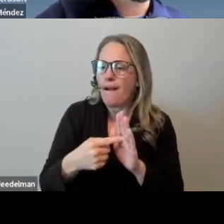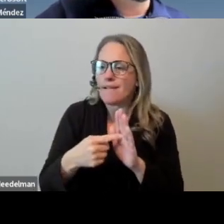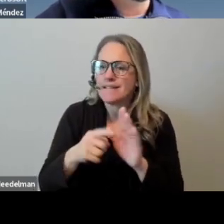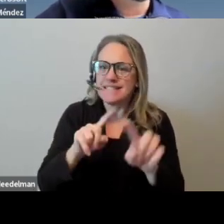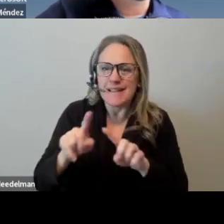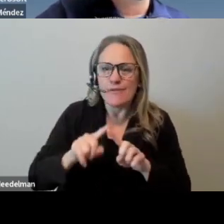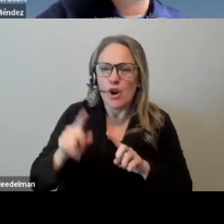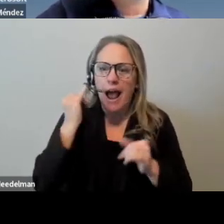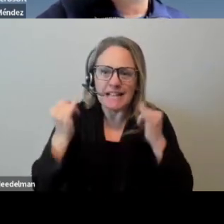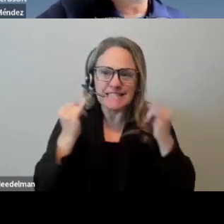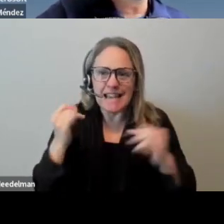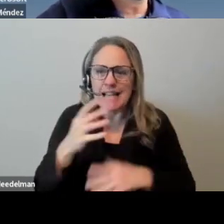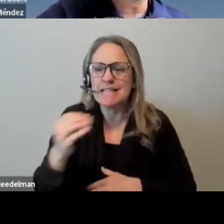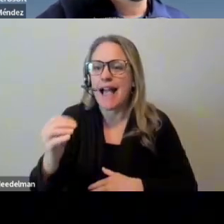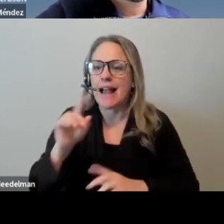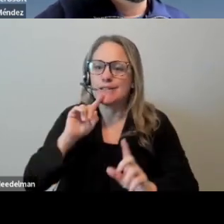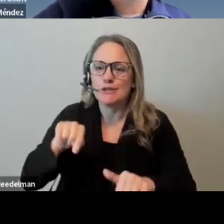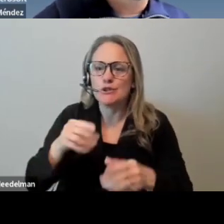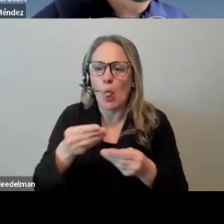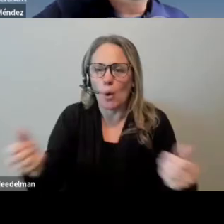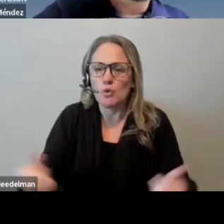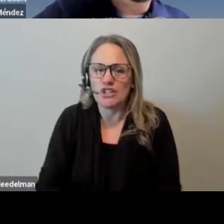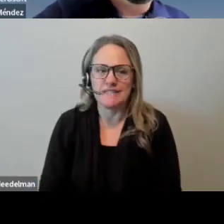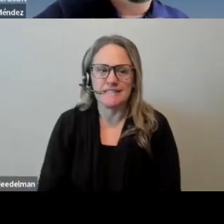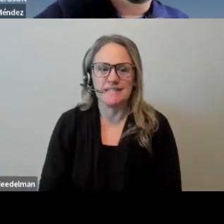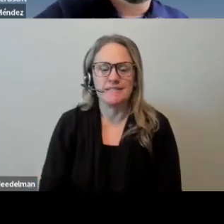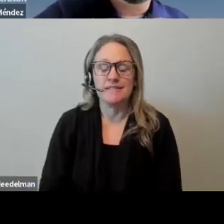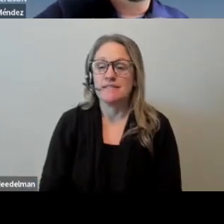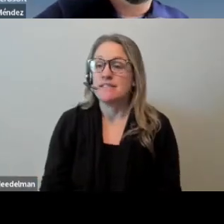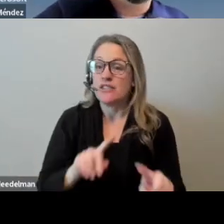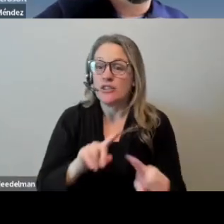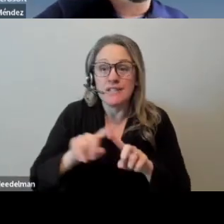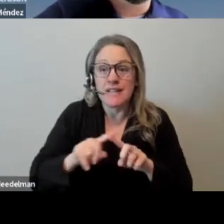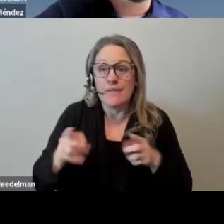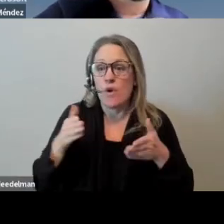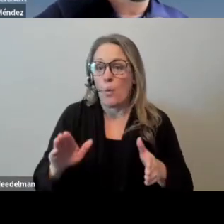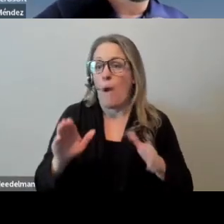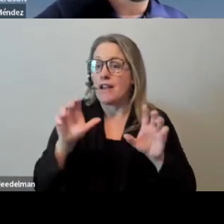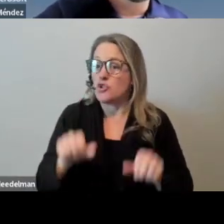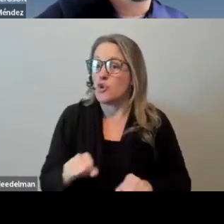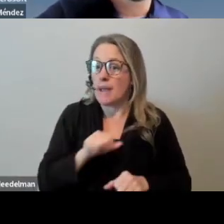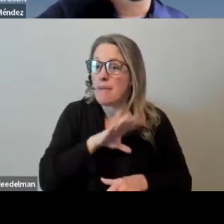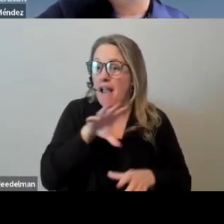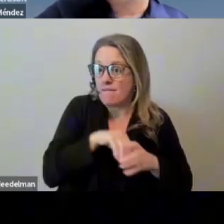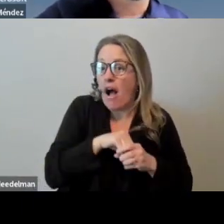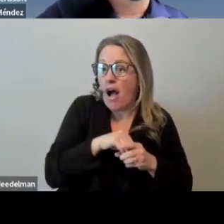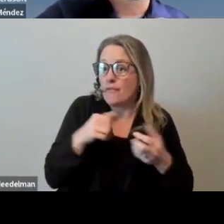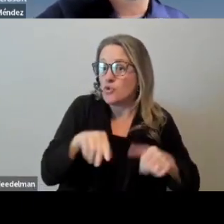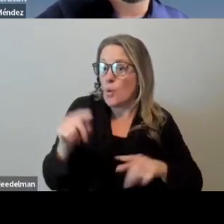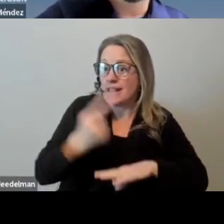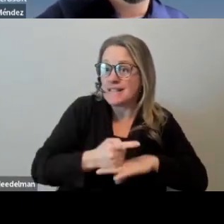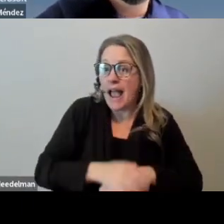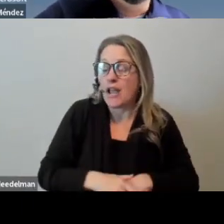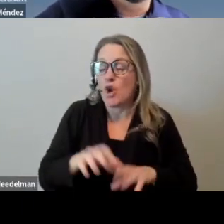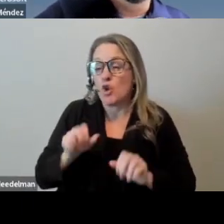and solutions. There are multiple ways to engage throughout the day. You can participate in the chat.